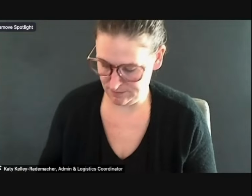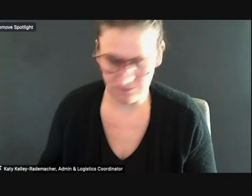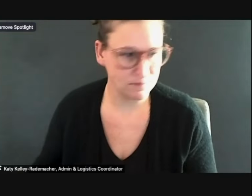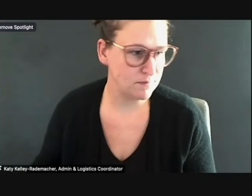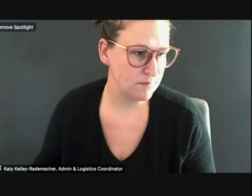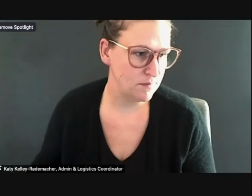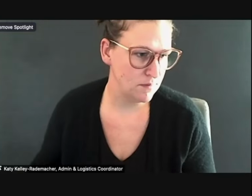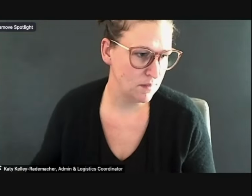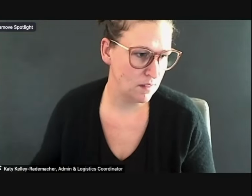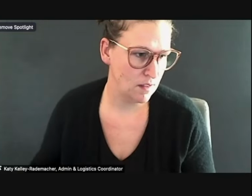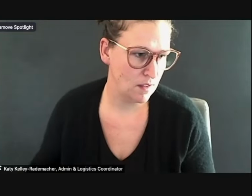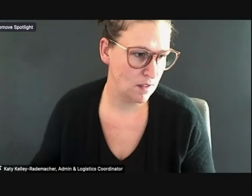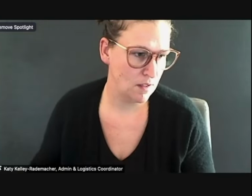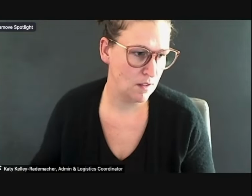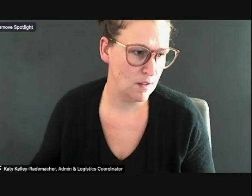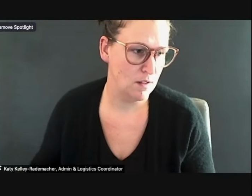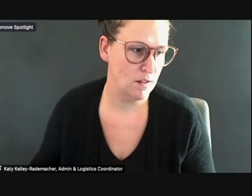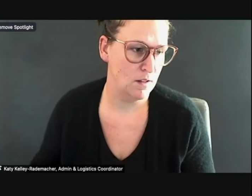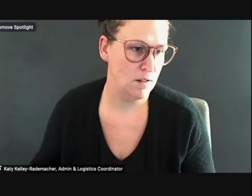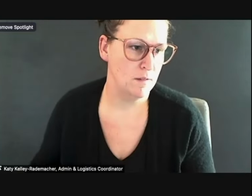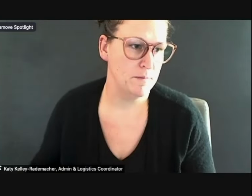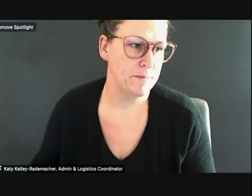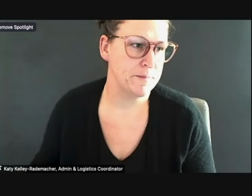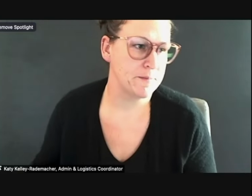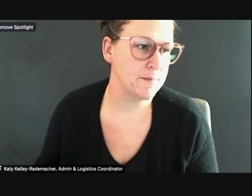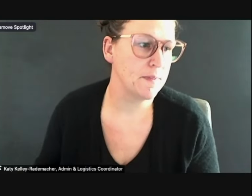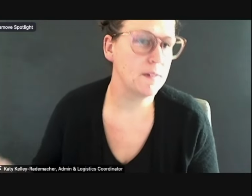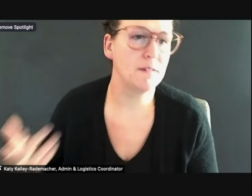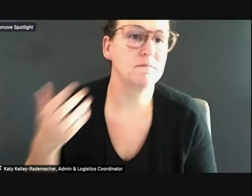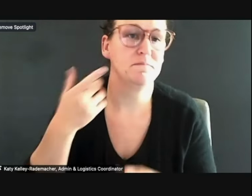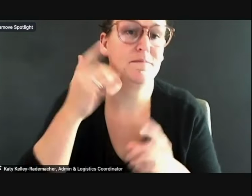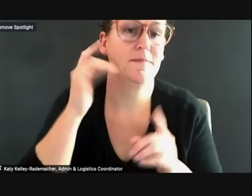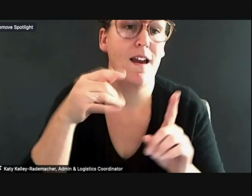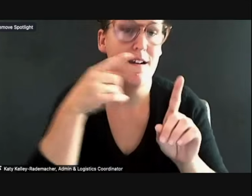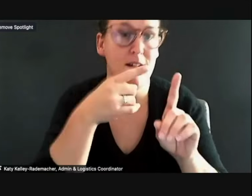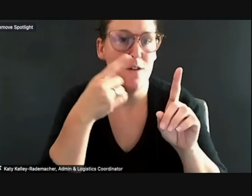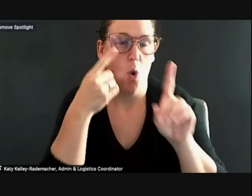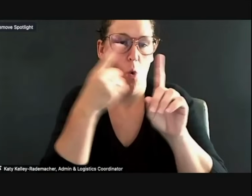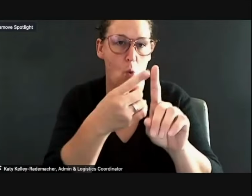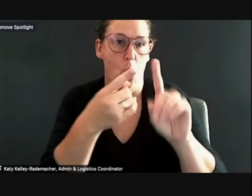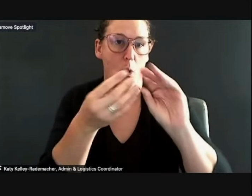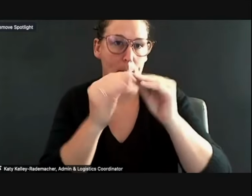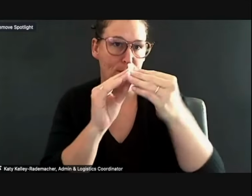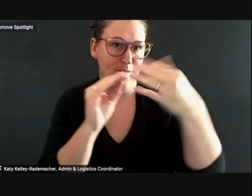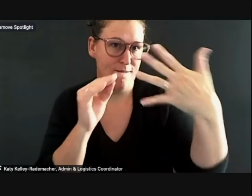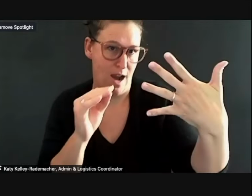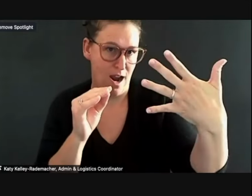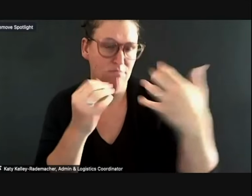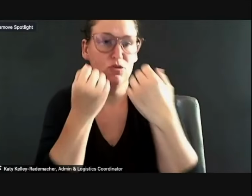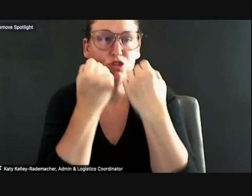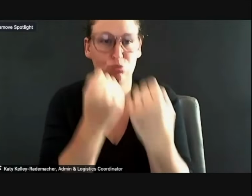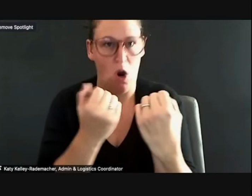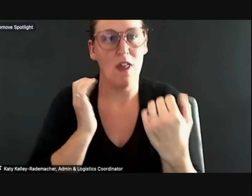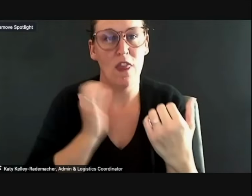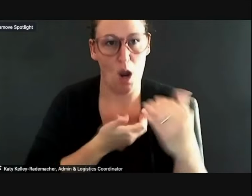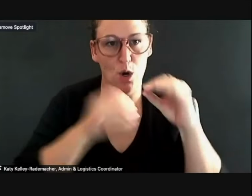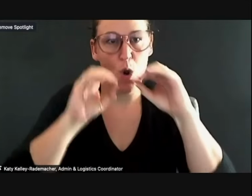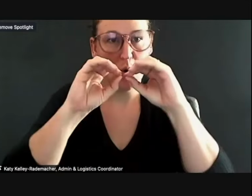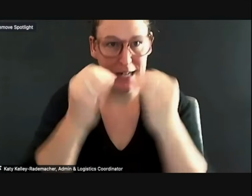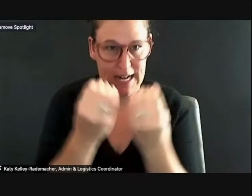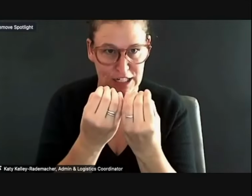Goal #5: Strengthen our organization. There